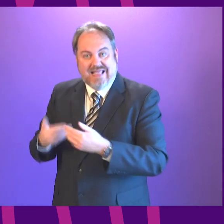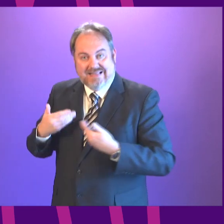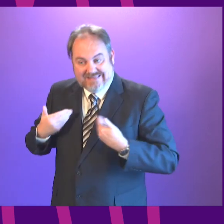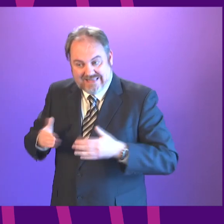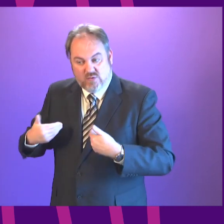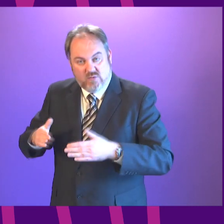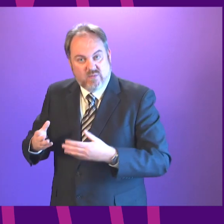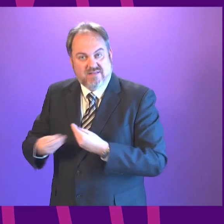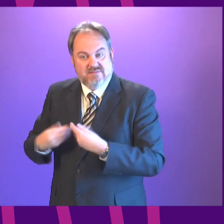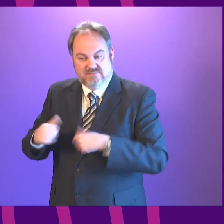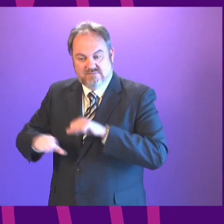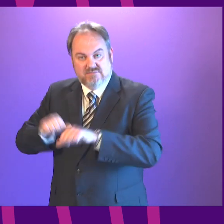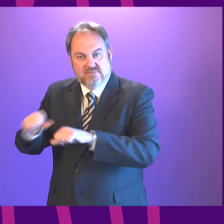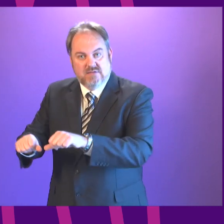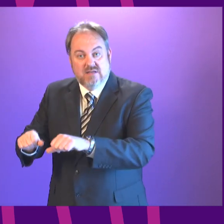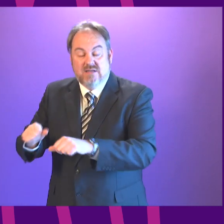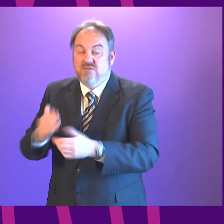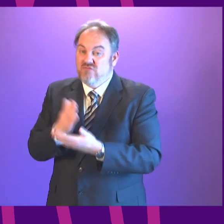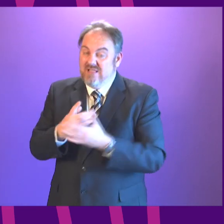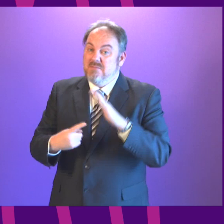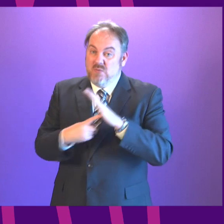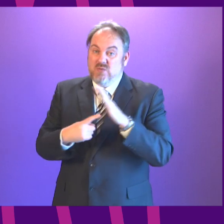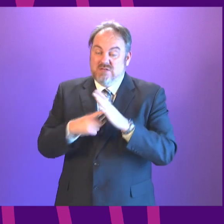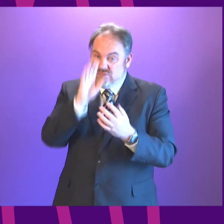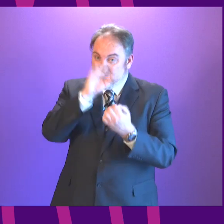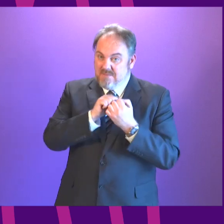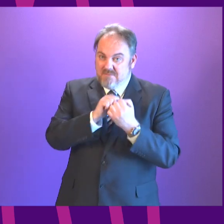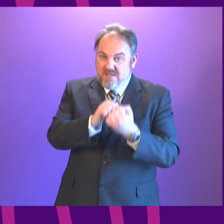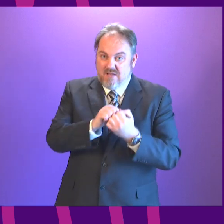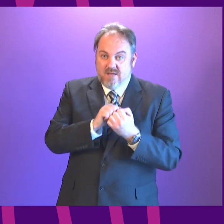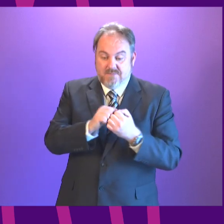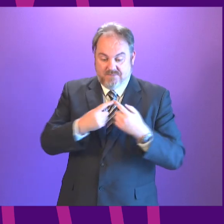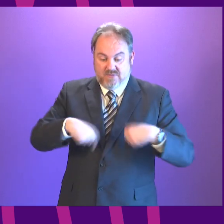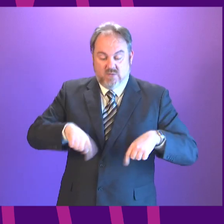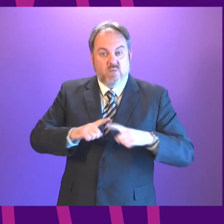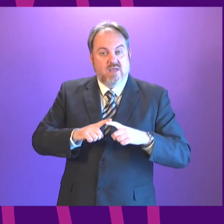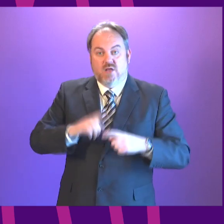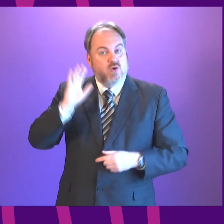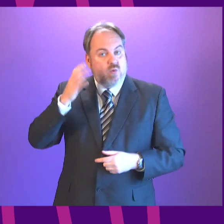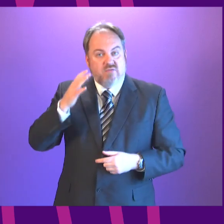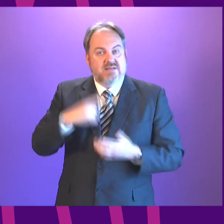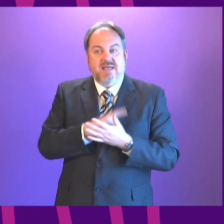I want to stress at the outset that we have no concerns about medicine supplies at this